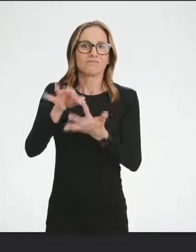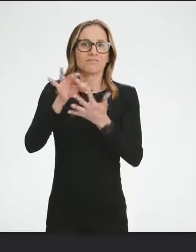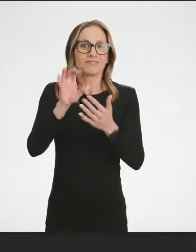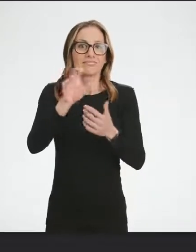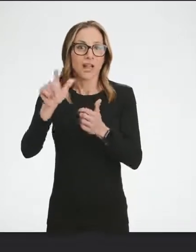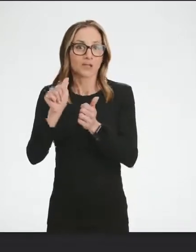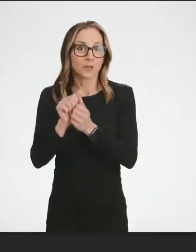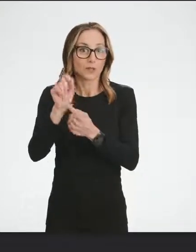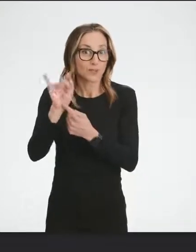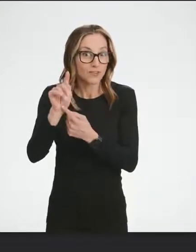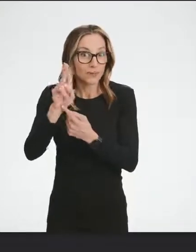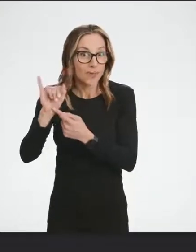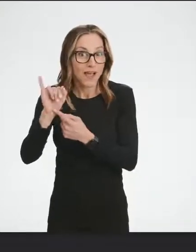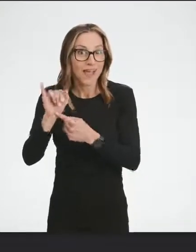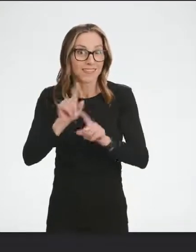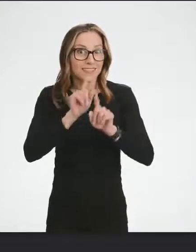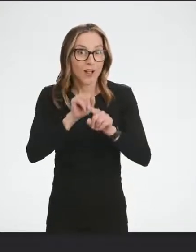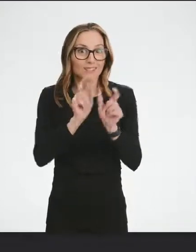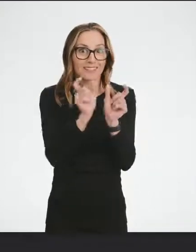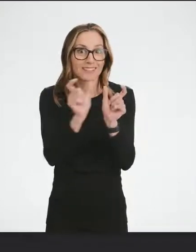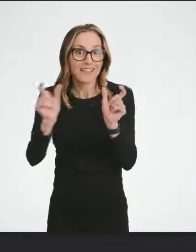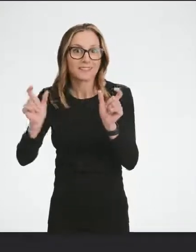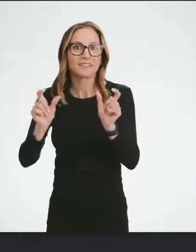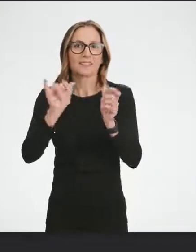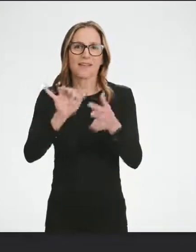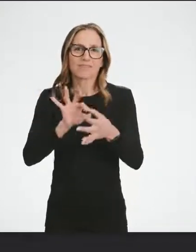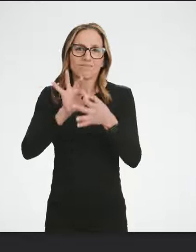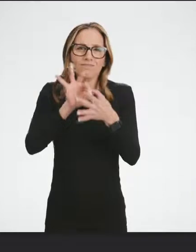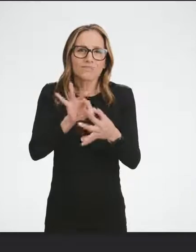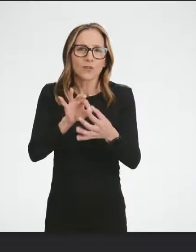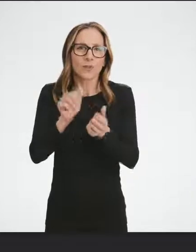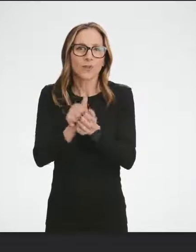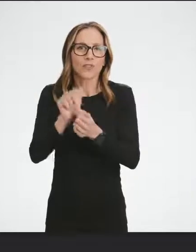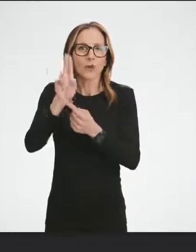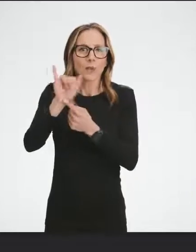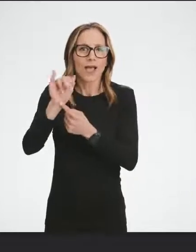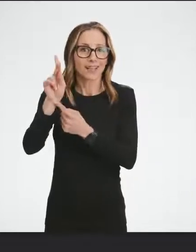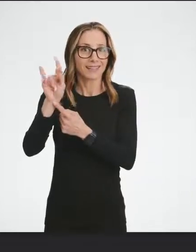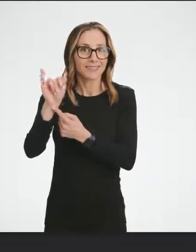These cells are tightly integrated with UIKit, supporting swipe actions, cell backgrounds,